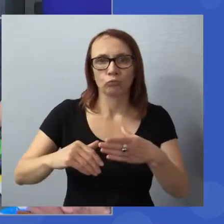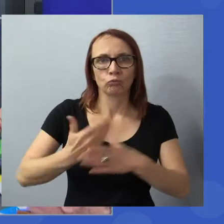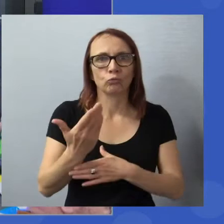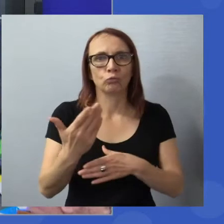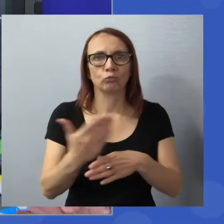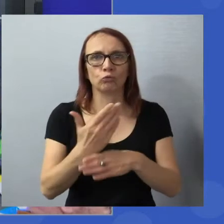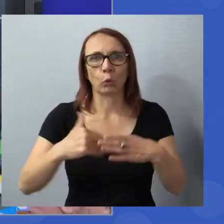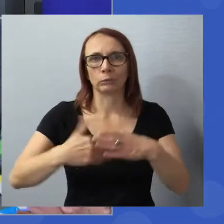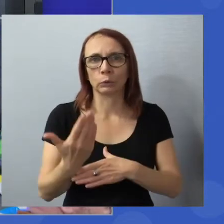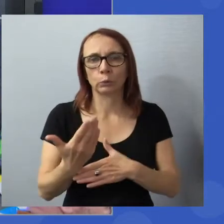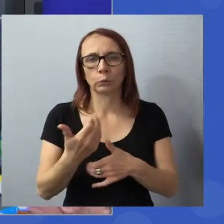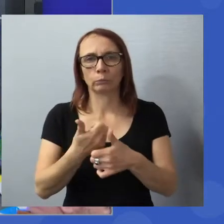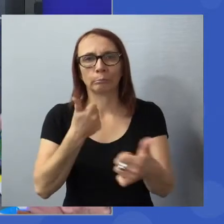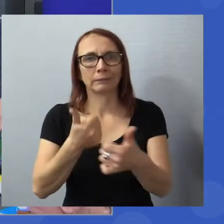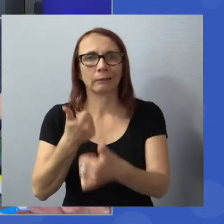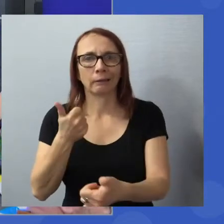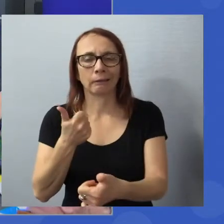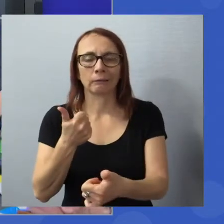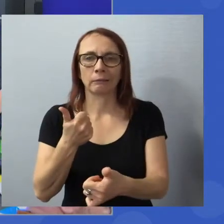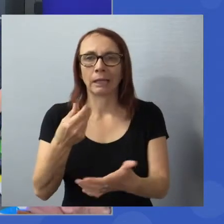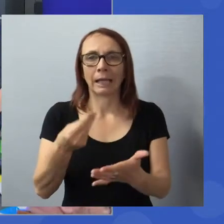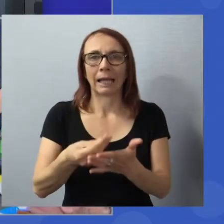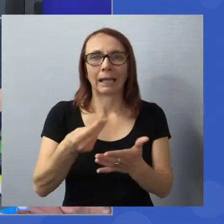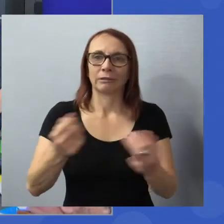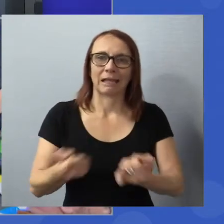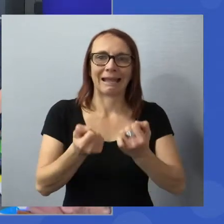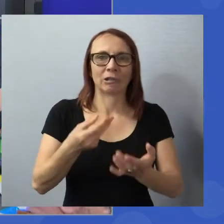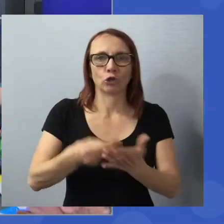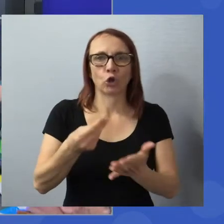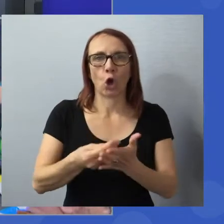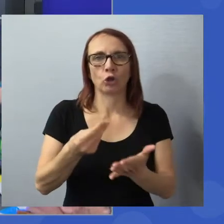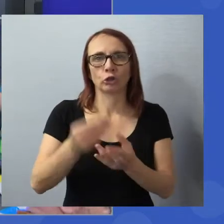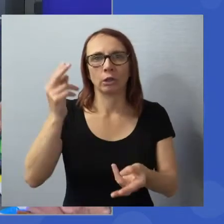businesses and reduce energy costs hopefully and allow us export some